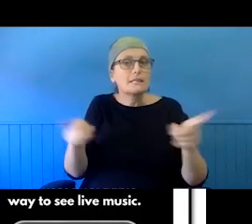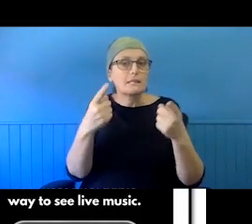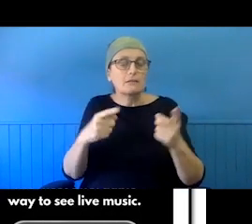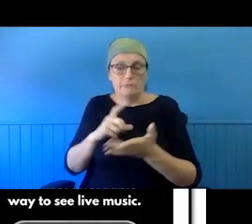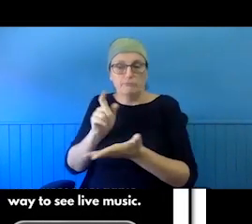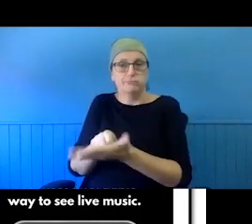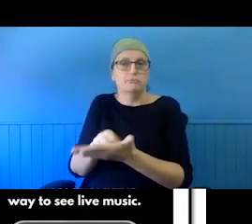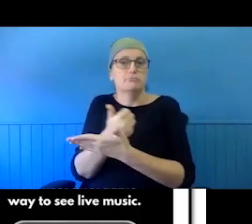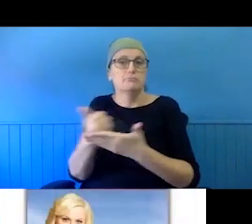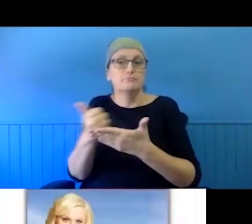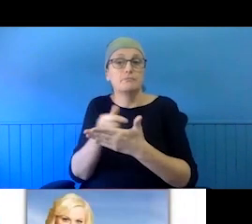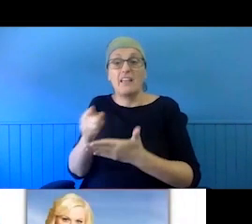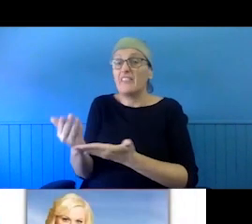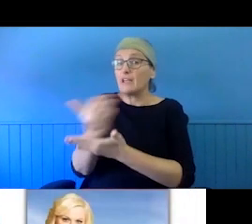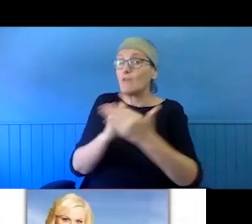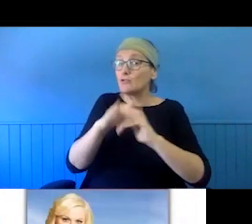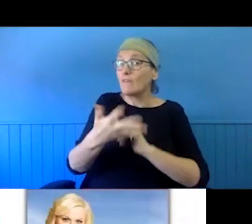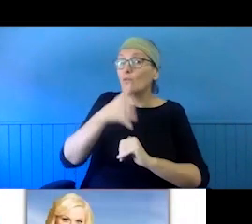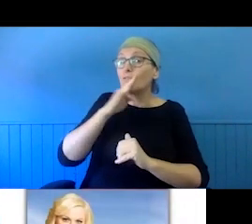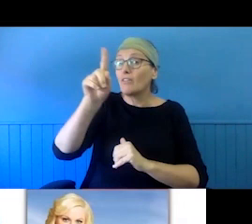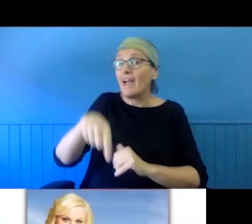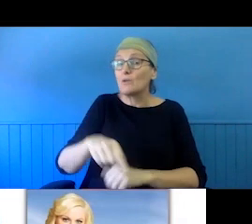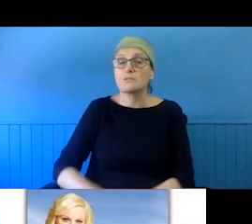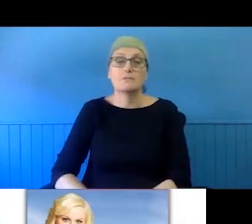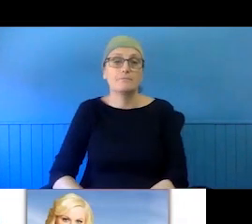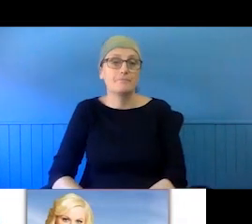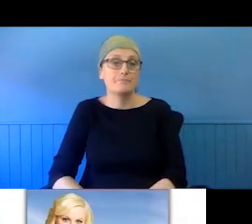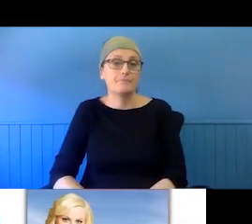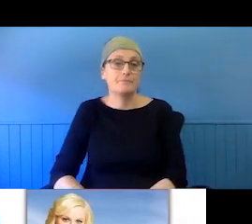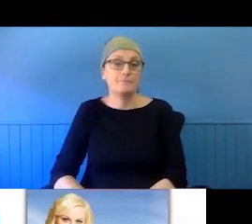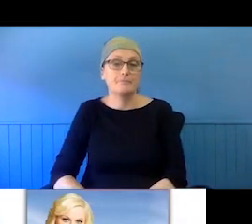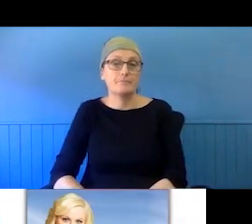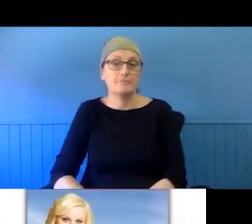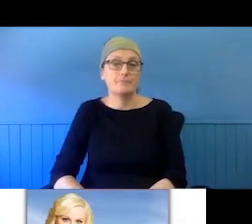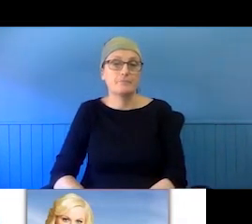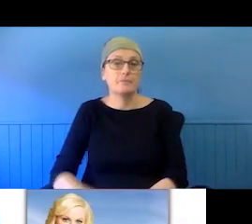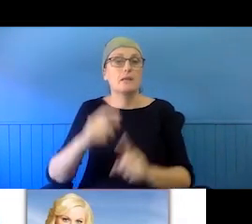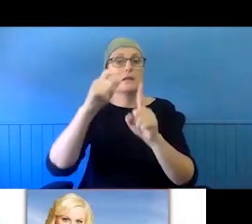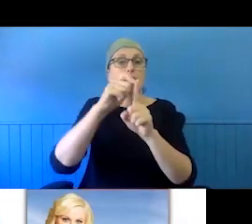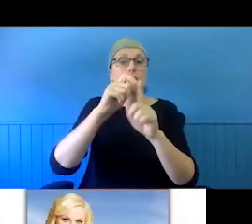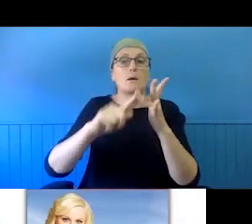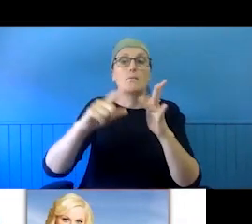Podcasts, very quickly now, as I move to the final few examples...